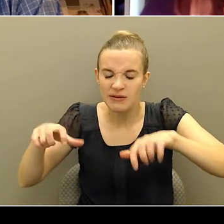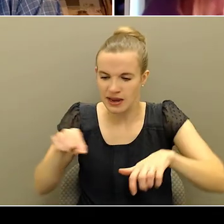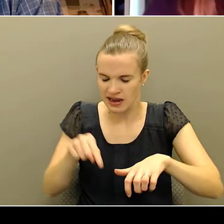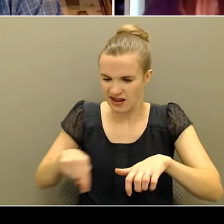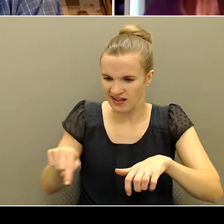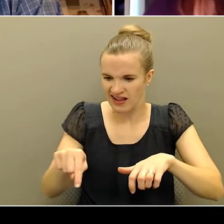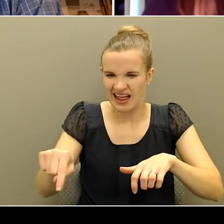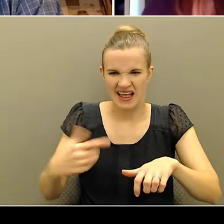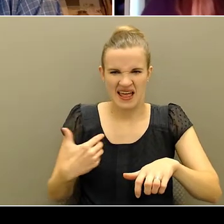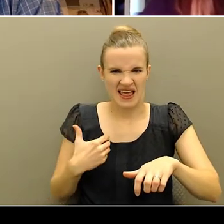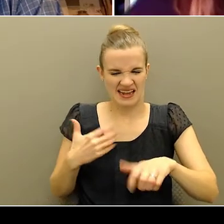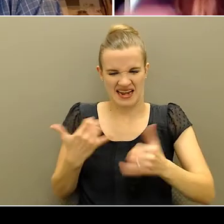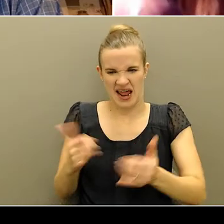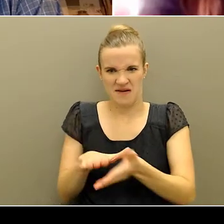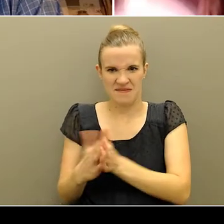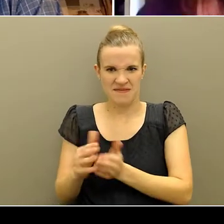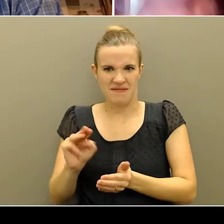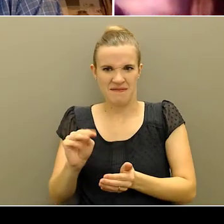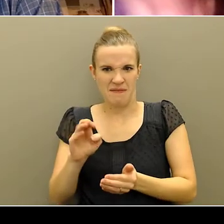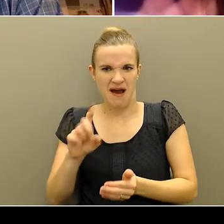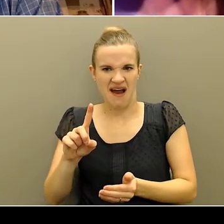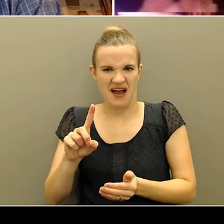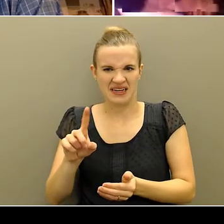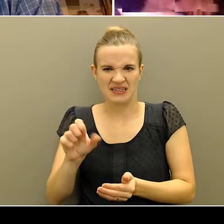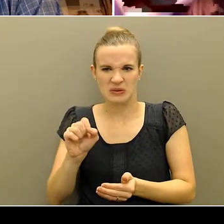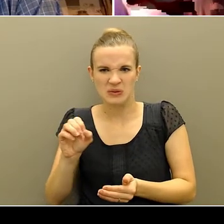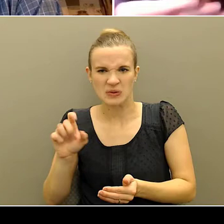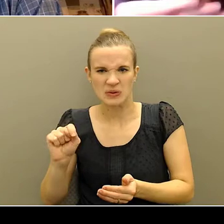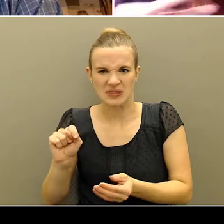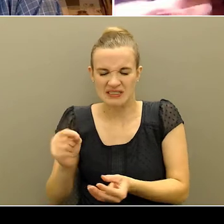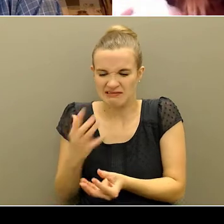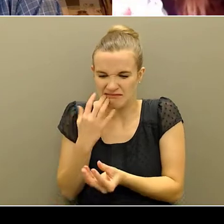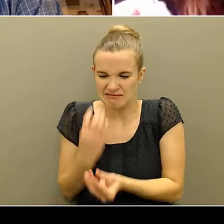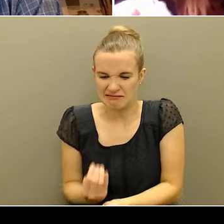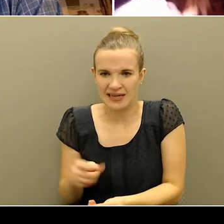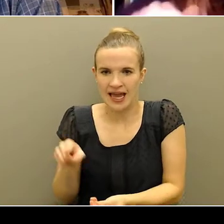around that. But just with the topography was, you know, it was